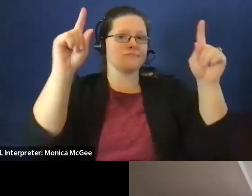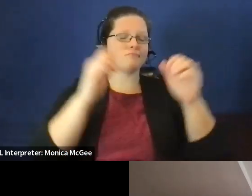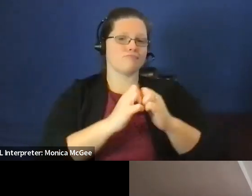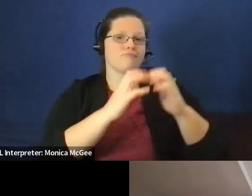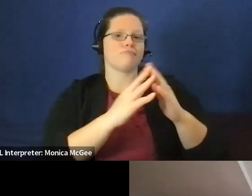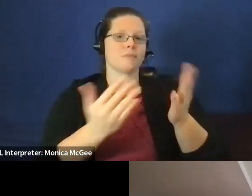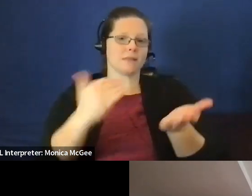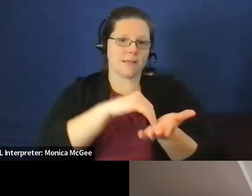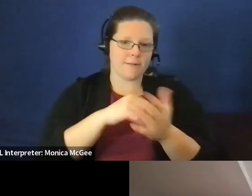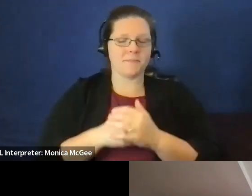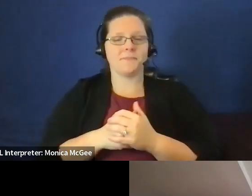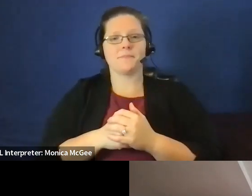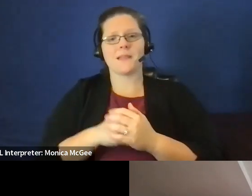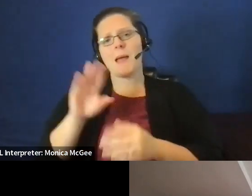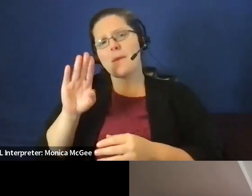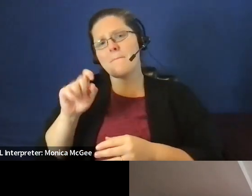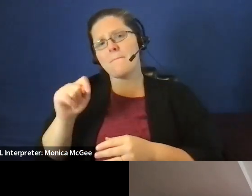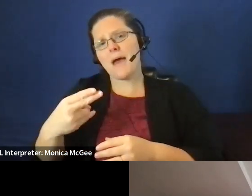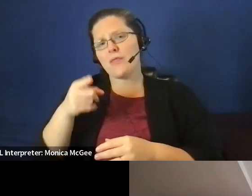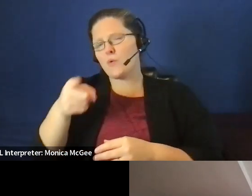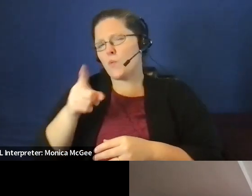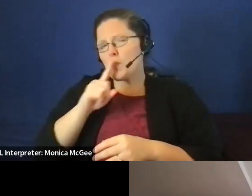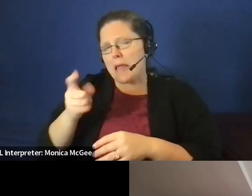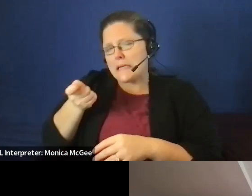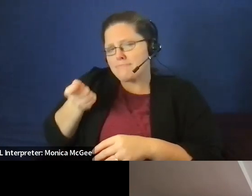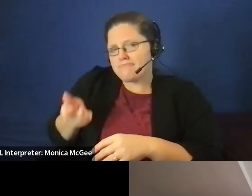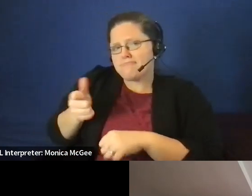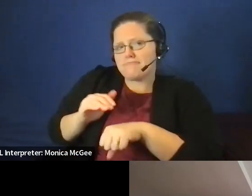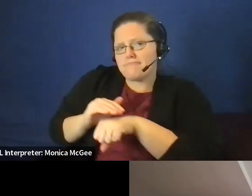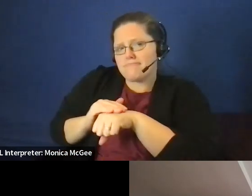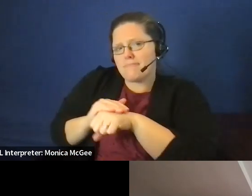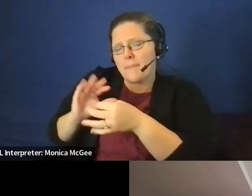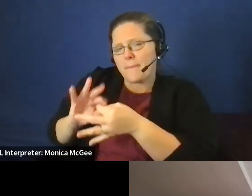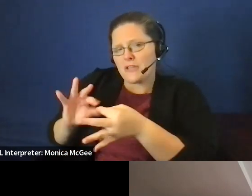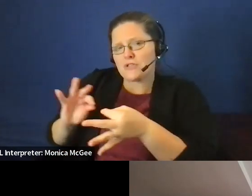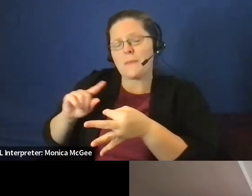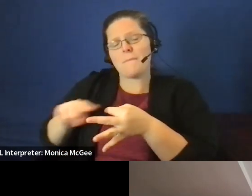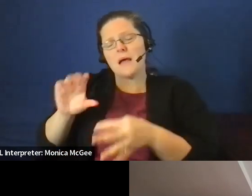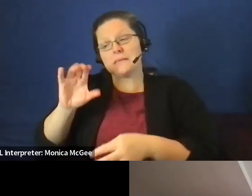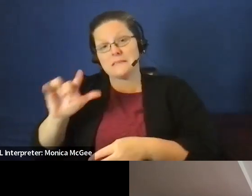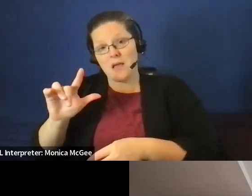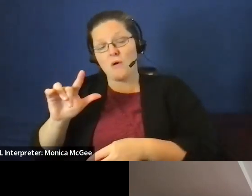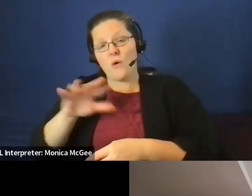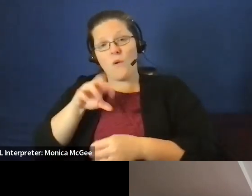immediately after. Often times, construction isn't accessible. When you're involved, it can. Beth, do you